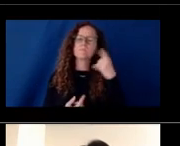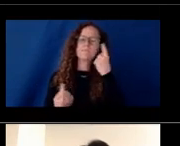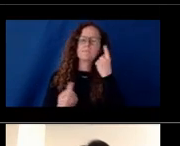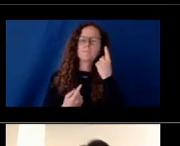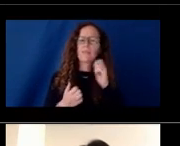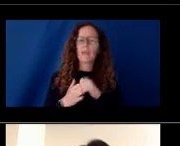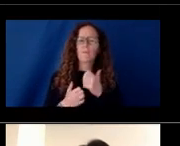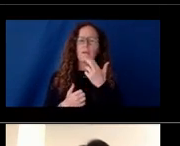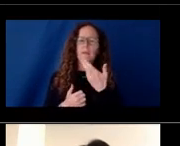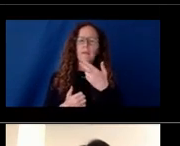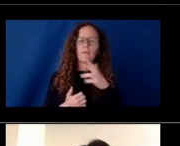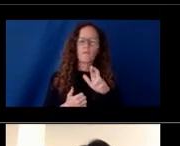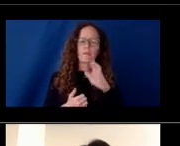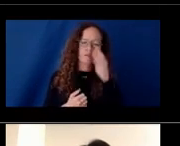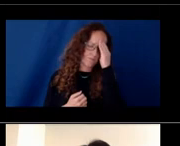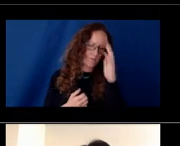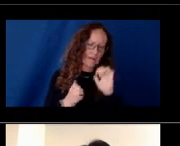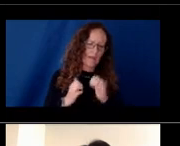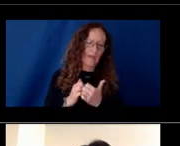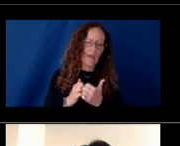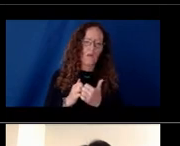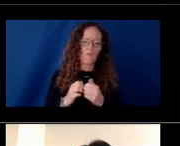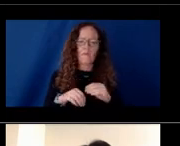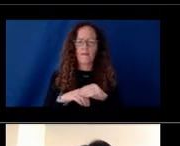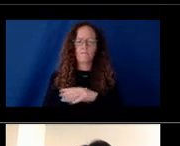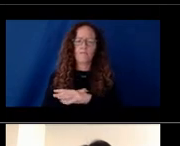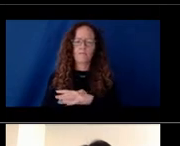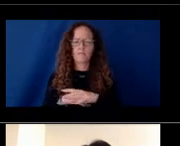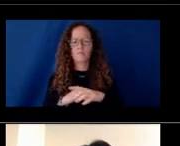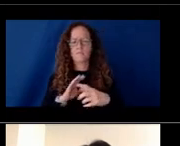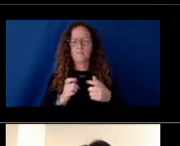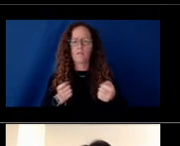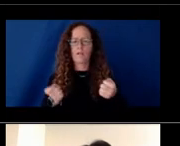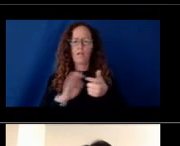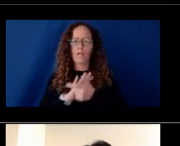inform occupational heat illness regulation development or enforcement? Think this gets